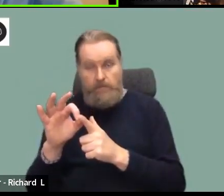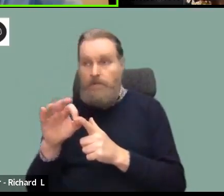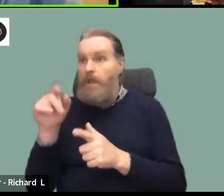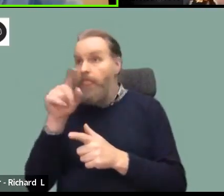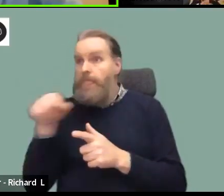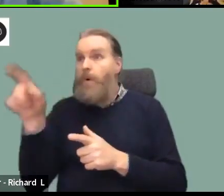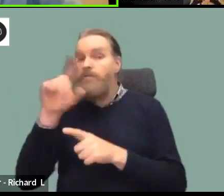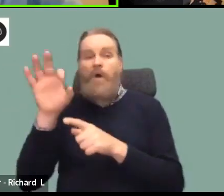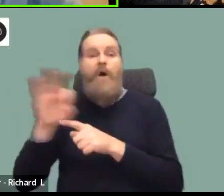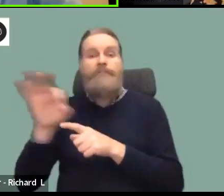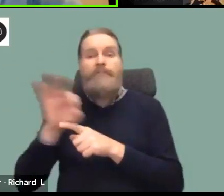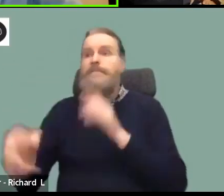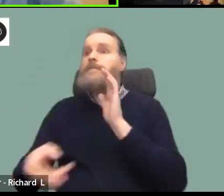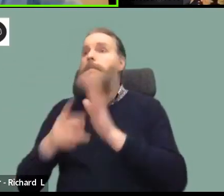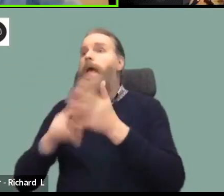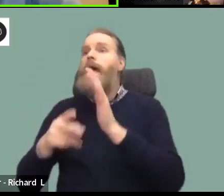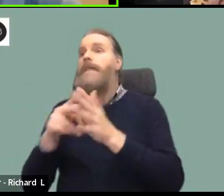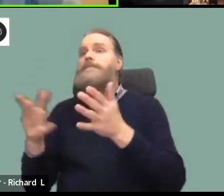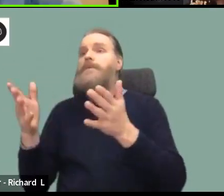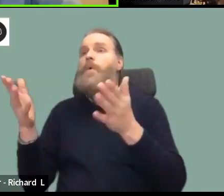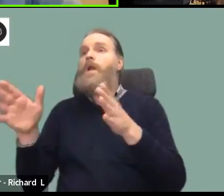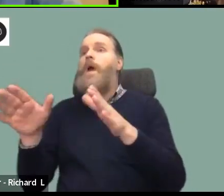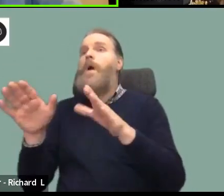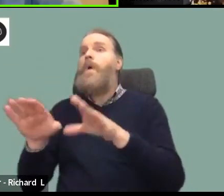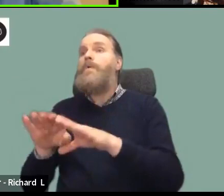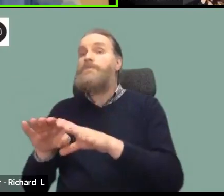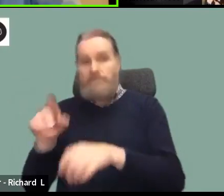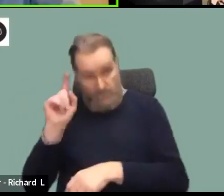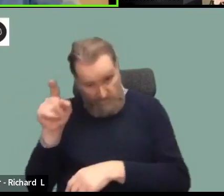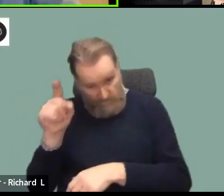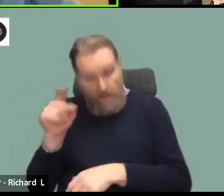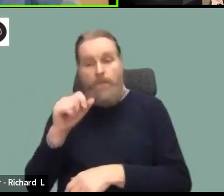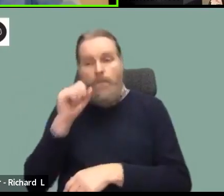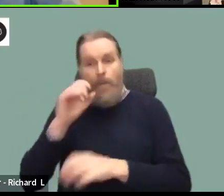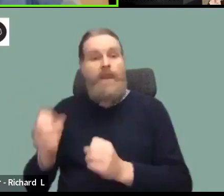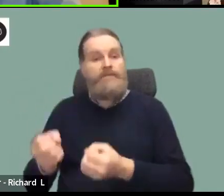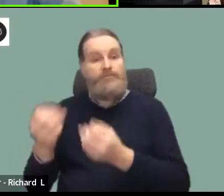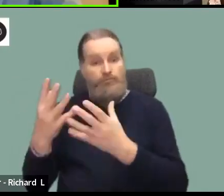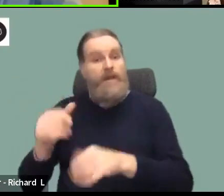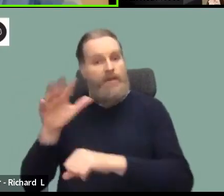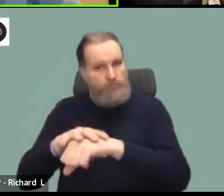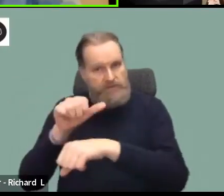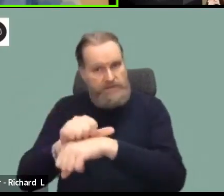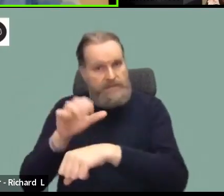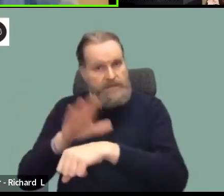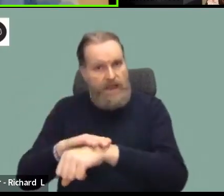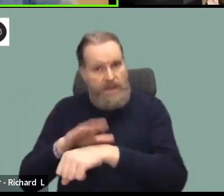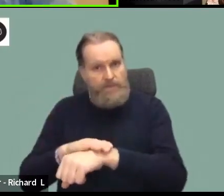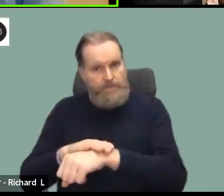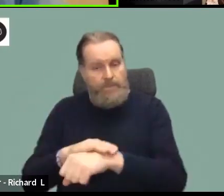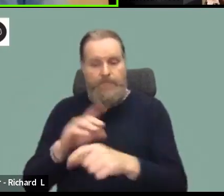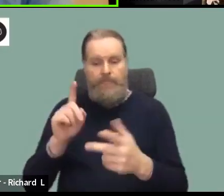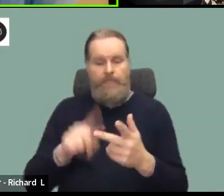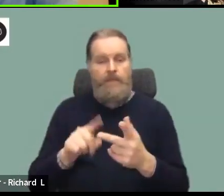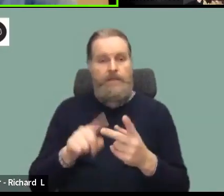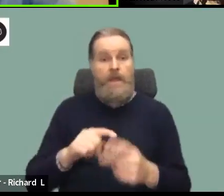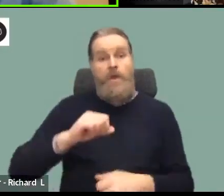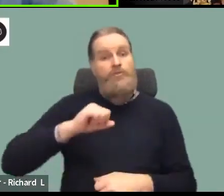offices that are shedding for closure where we will have. some fairly significant to strike action over the Christmas period. We are. talking